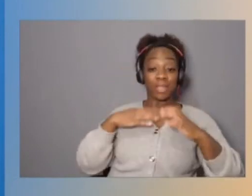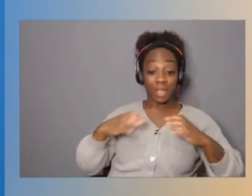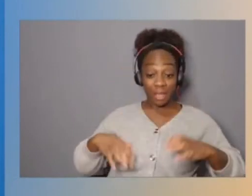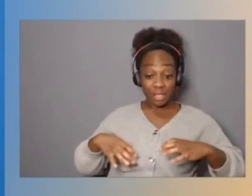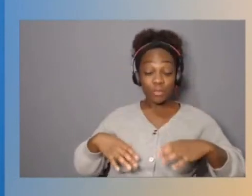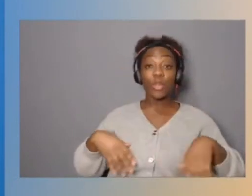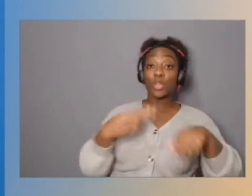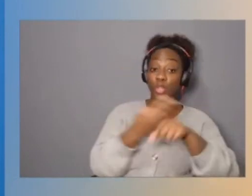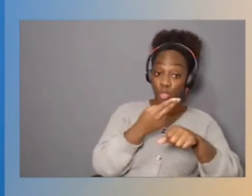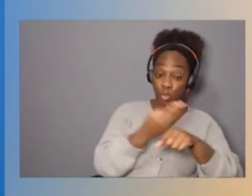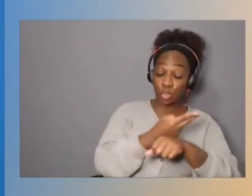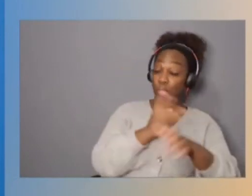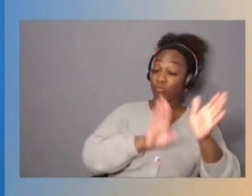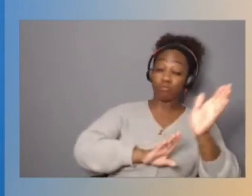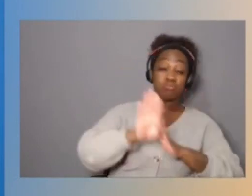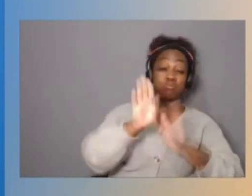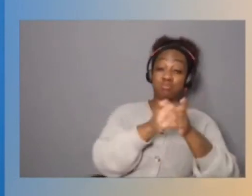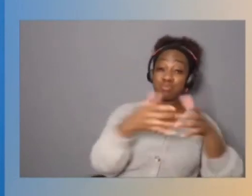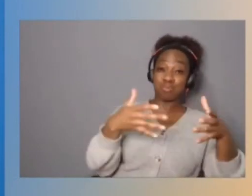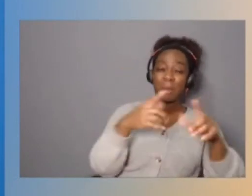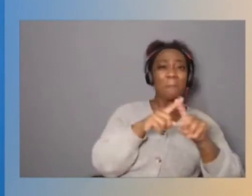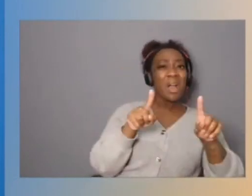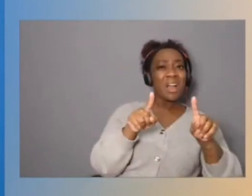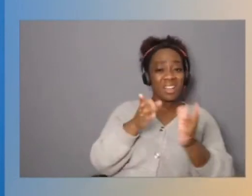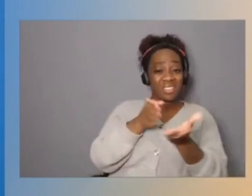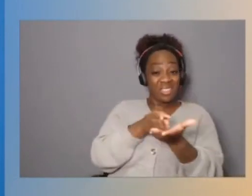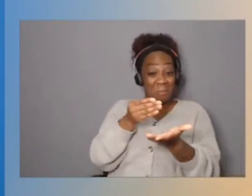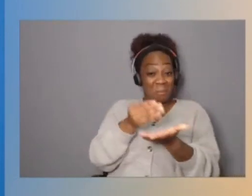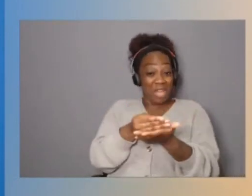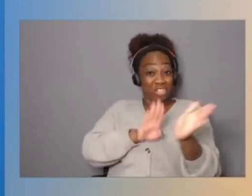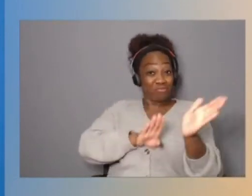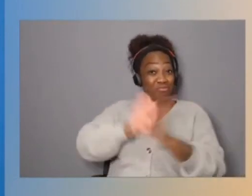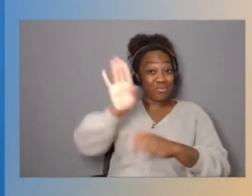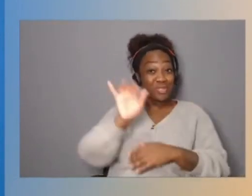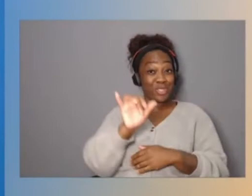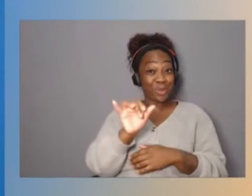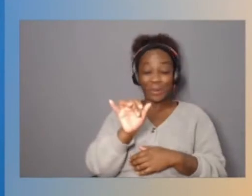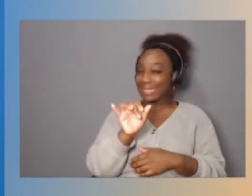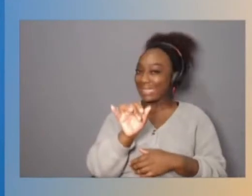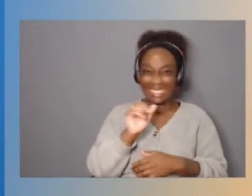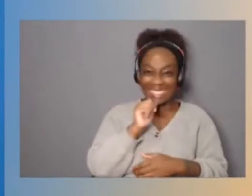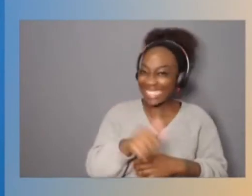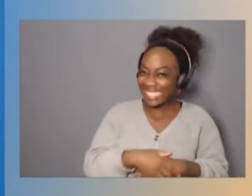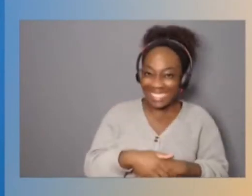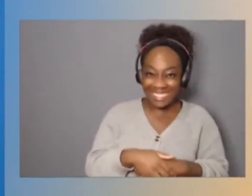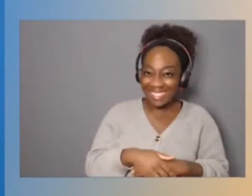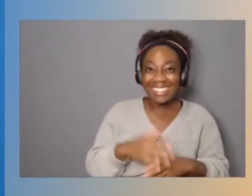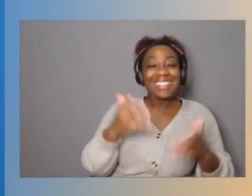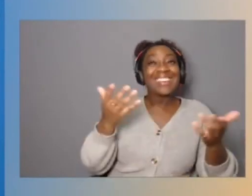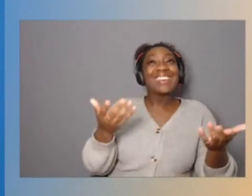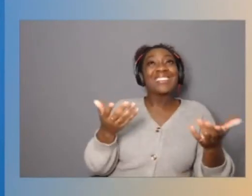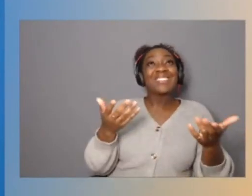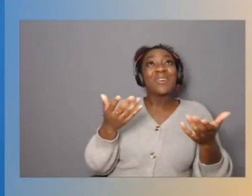But that doesn't mean the budget to handle this has also exploded by 10x, right? Right. So by optimizing in the cloud and leveraging,